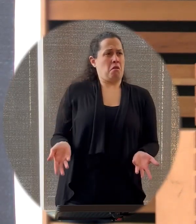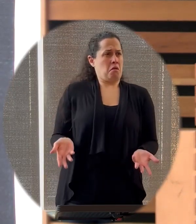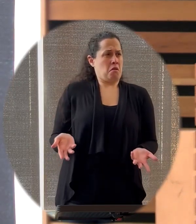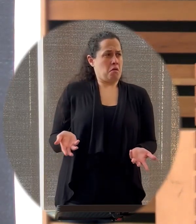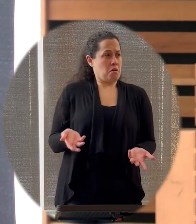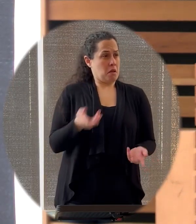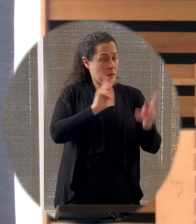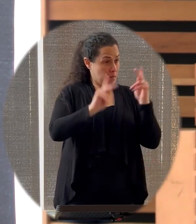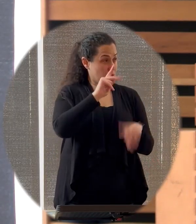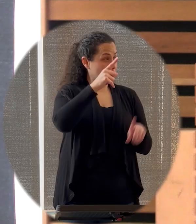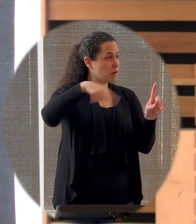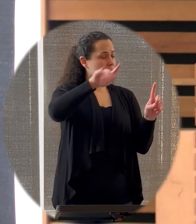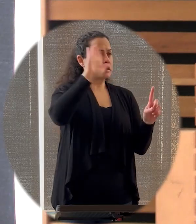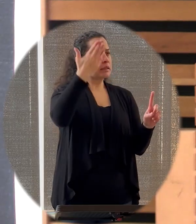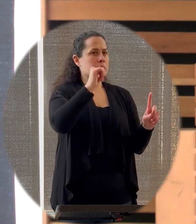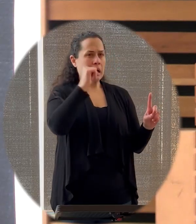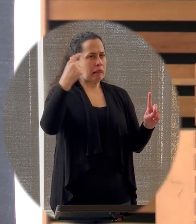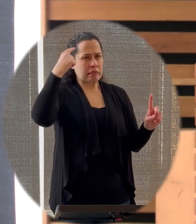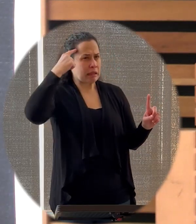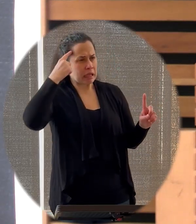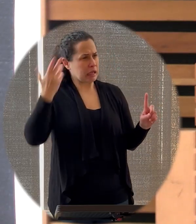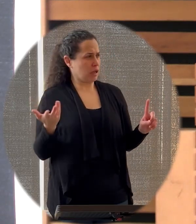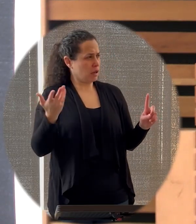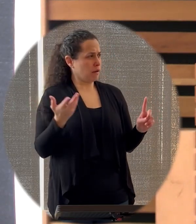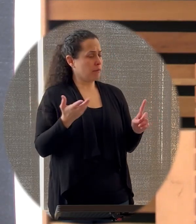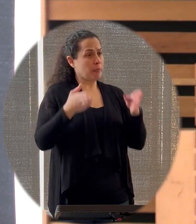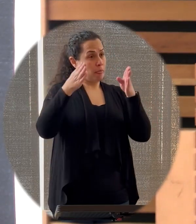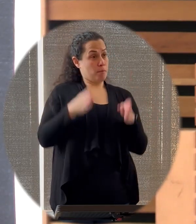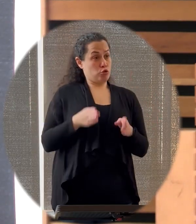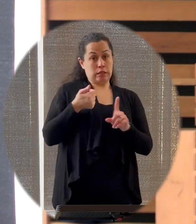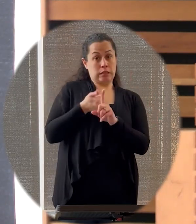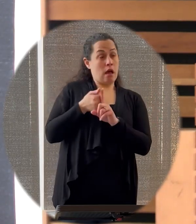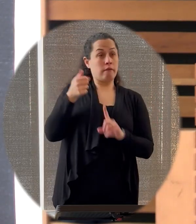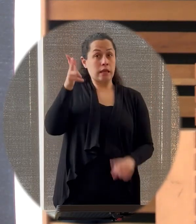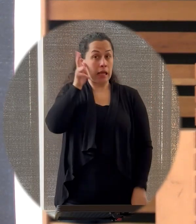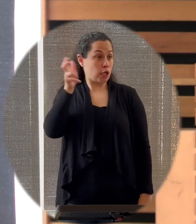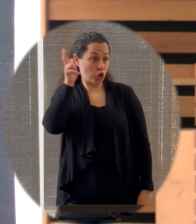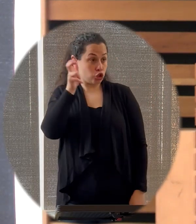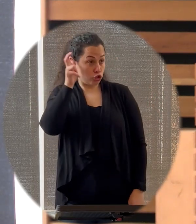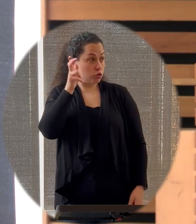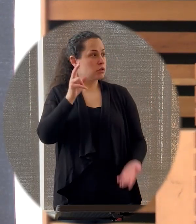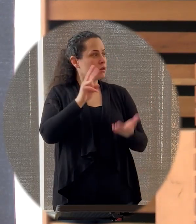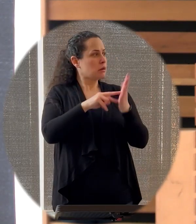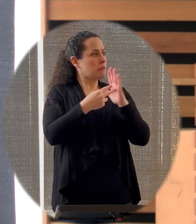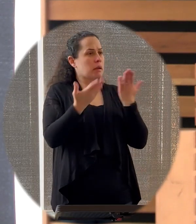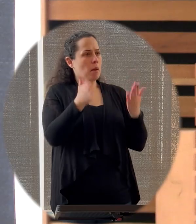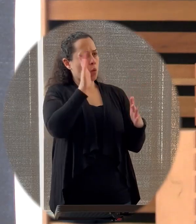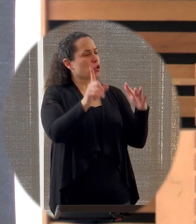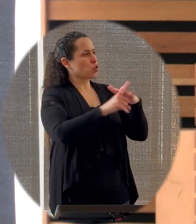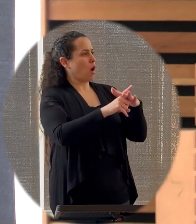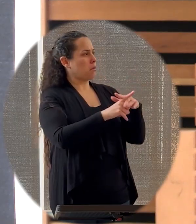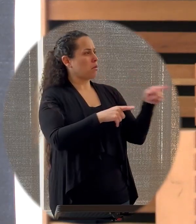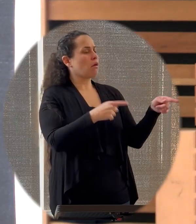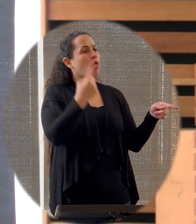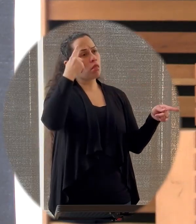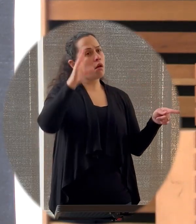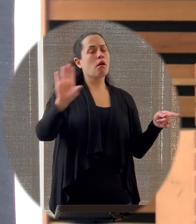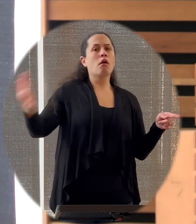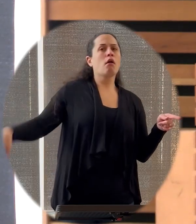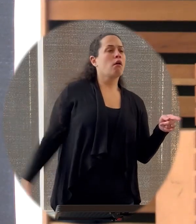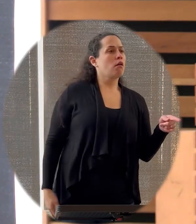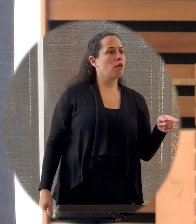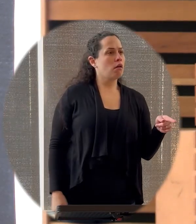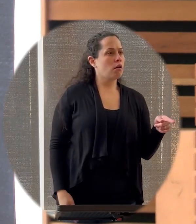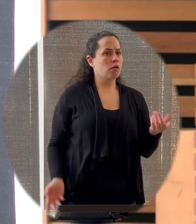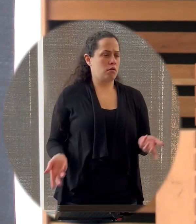it had never occurred to anyone that a person who cannot hear might enter the room. That default